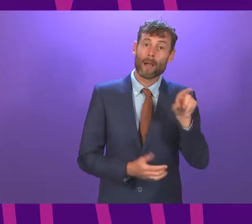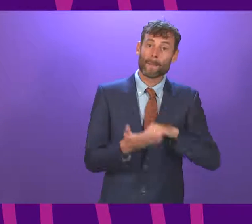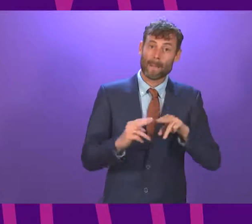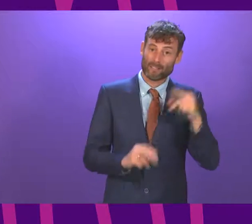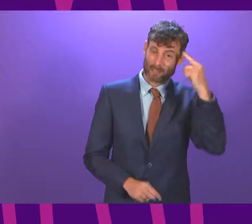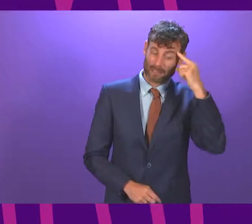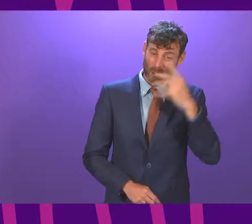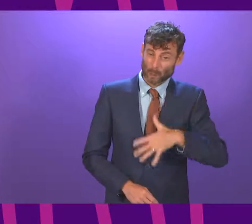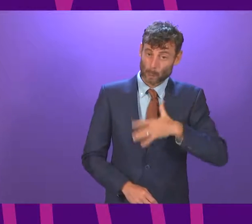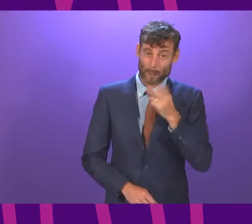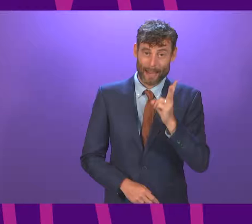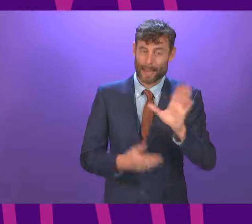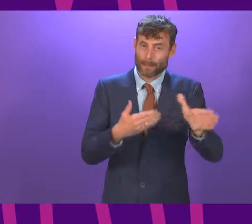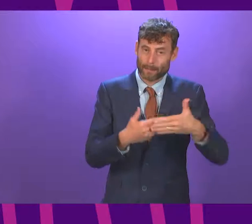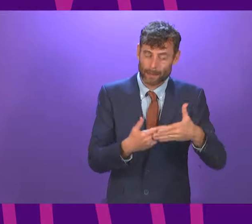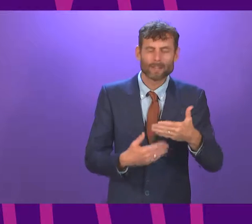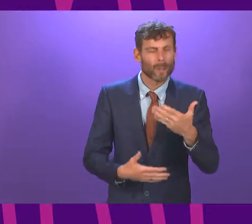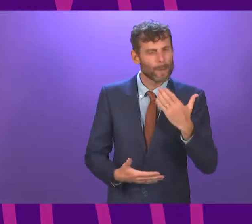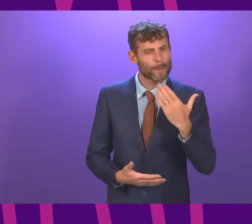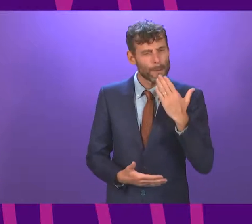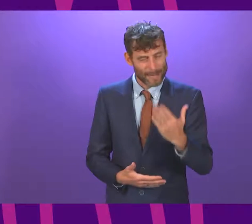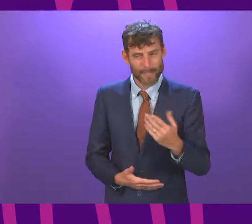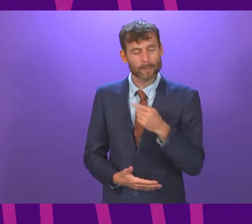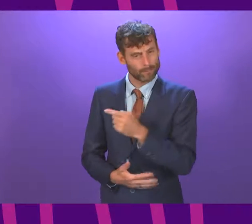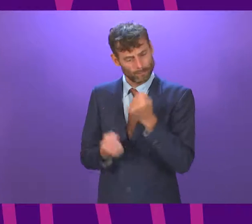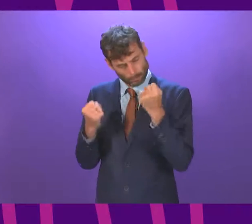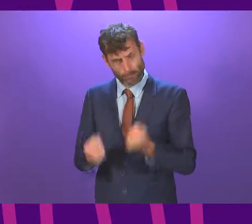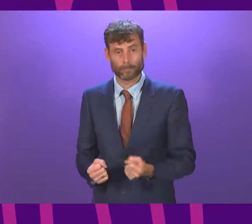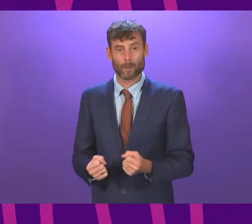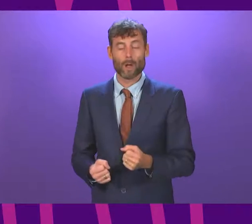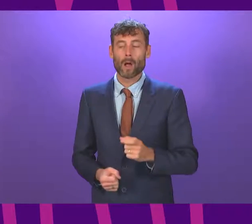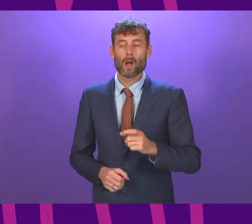with other restrictions, will the cabinet secretary today rule out a wholesale return